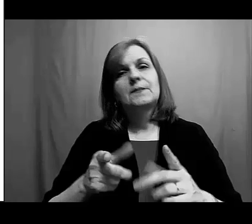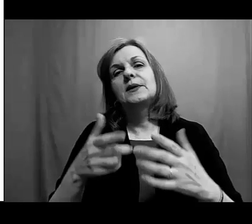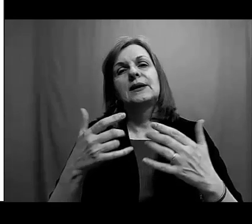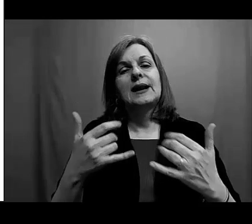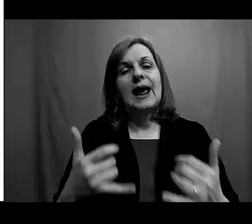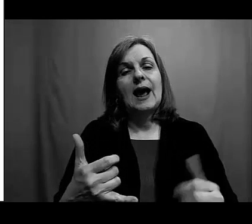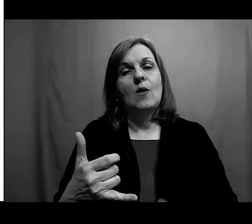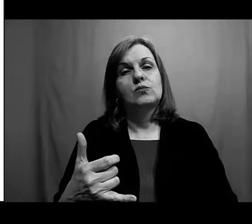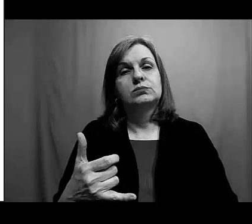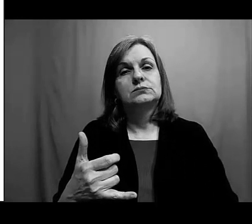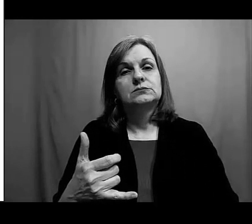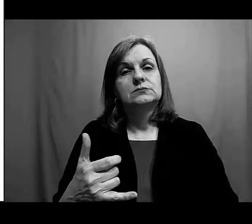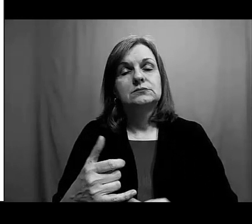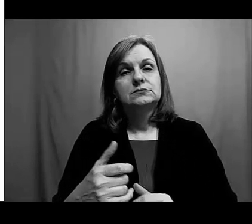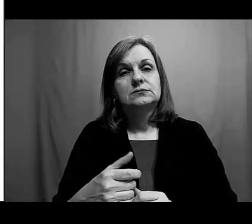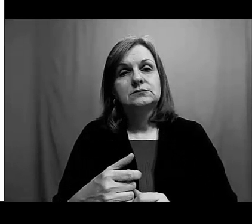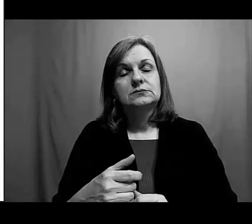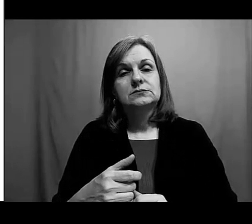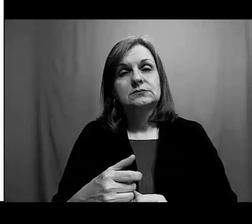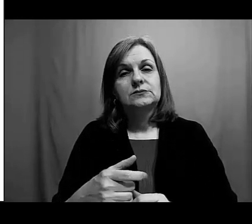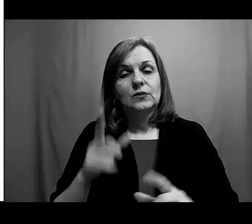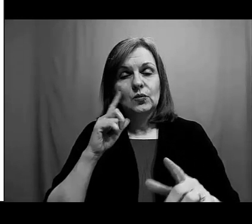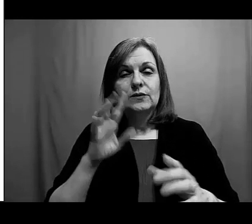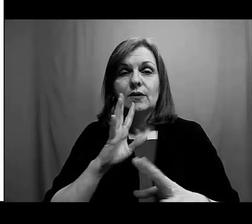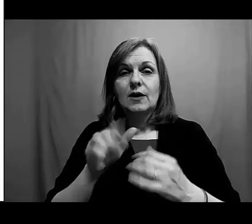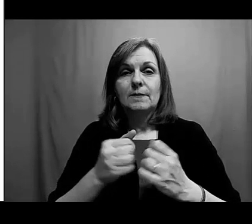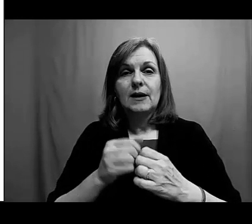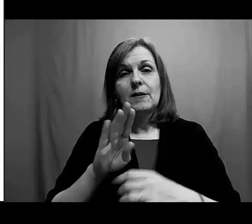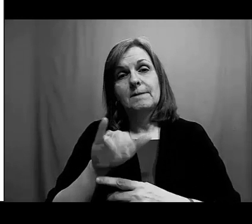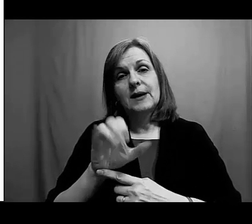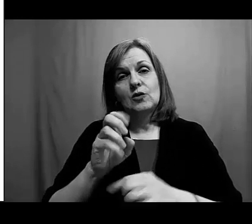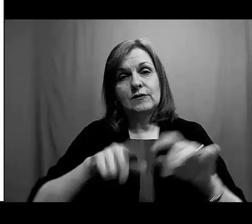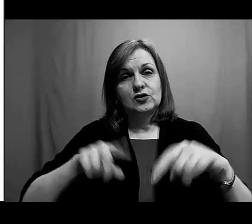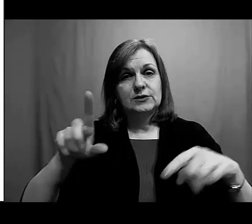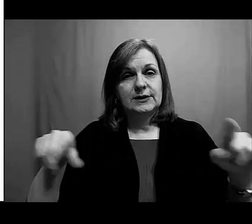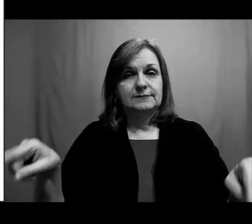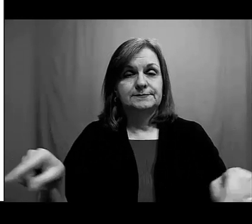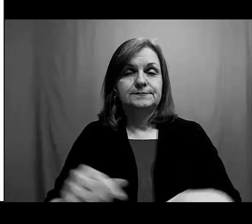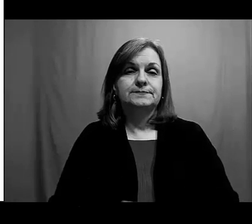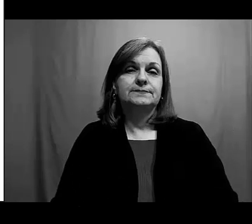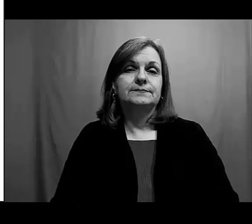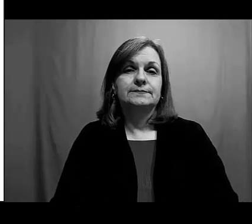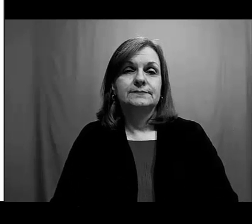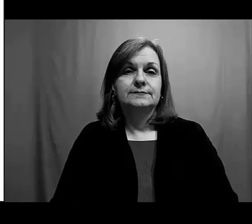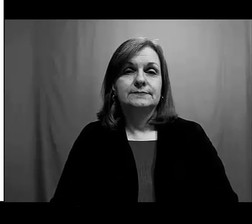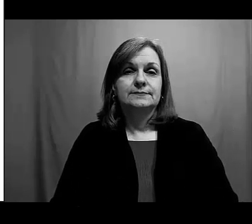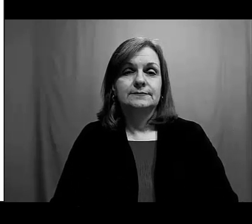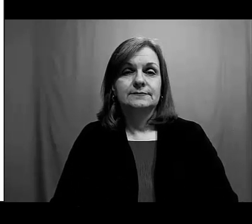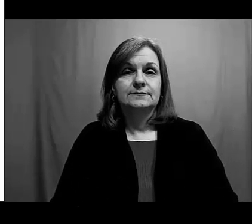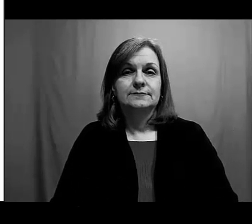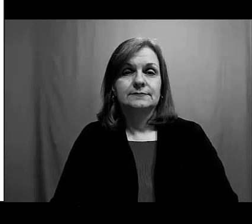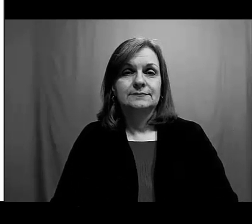but now we're actually looking at is a focus on biodiversity